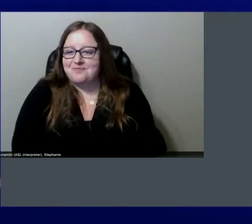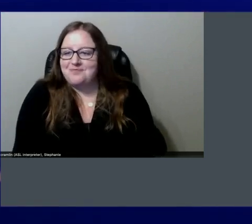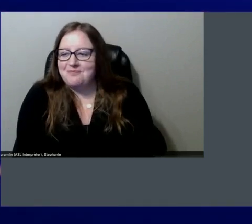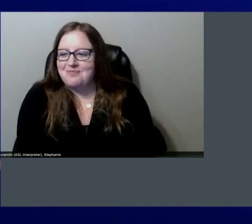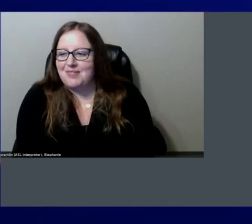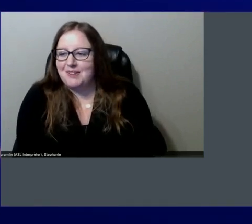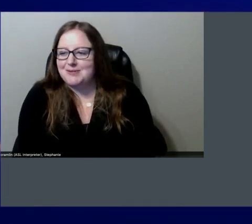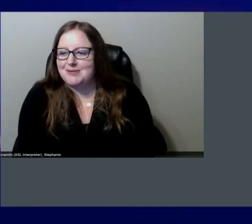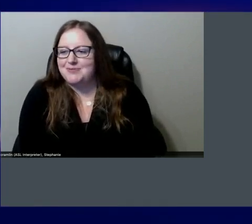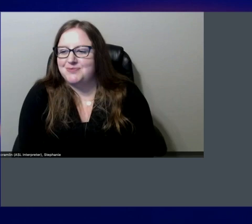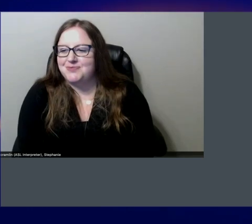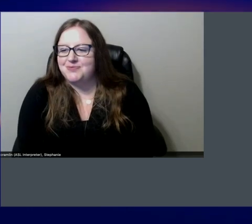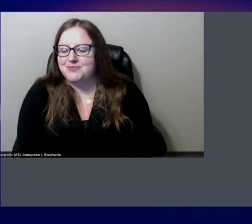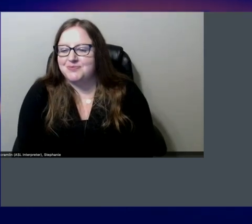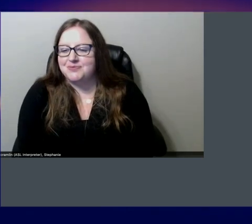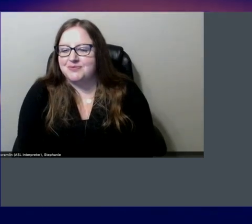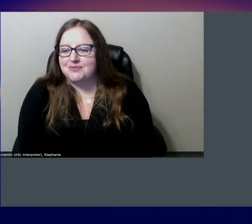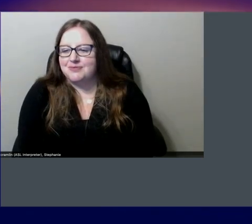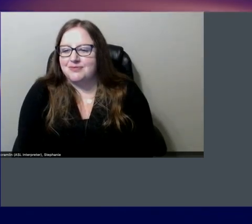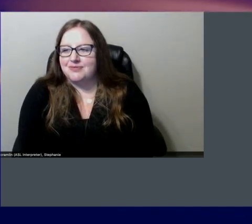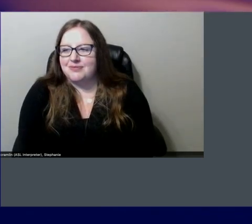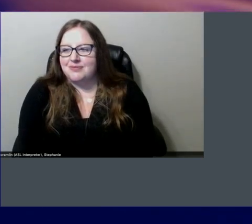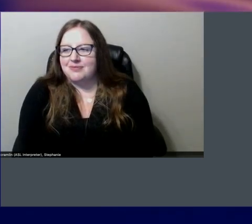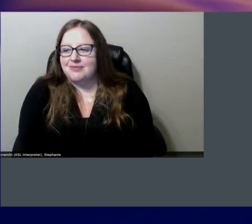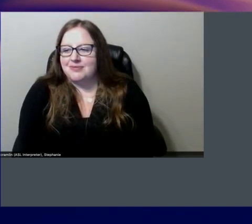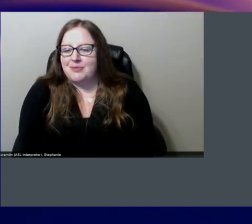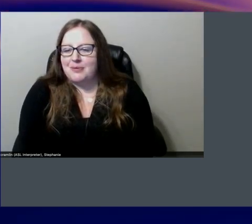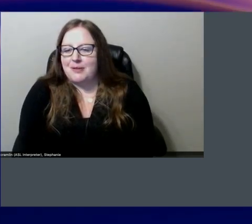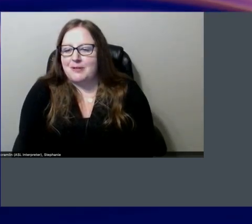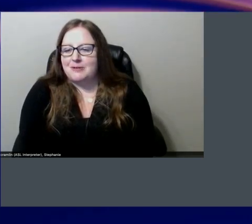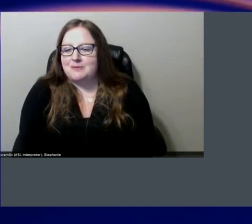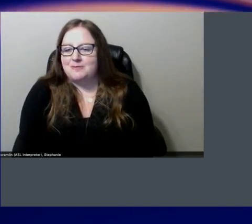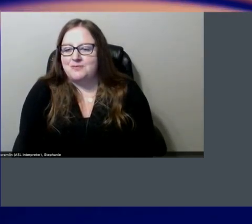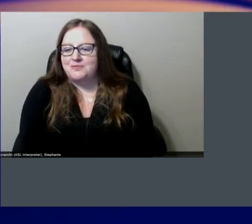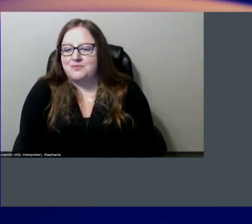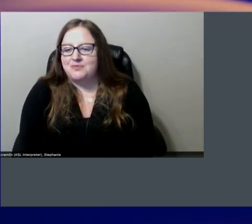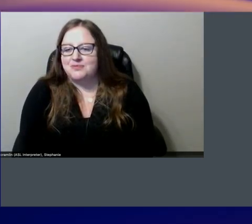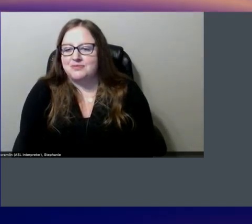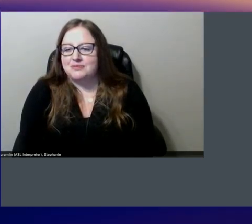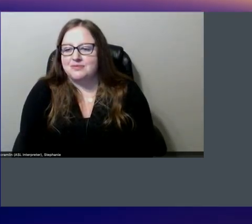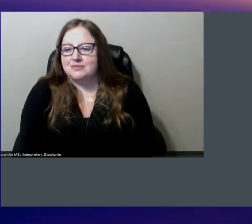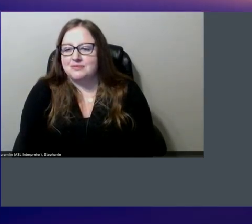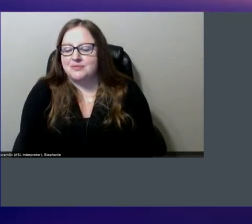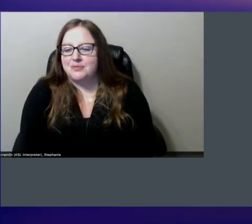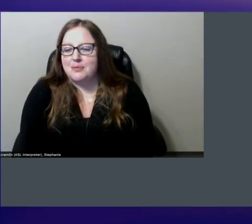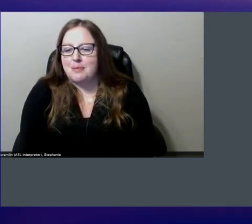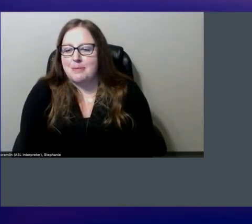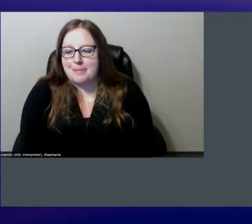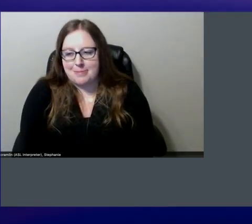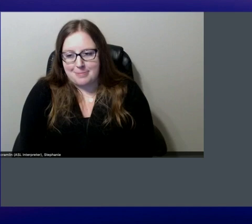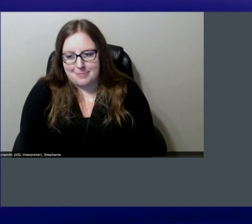So I think one thing which I really want to highlight is if you are into a Summit now,